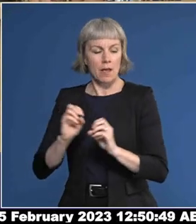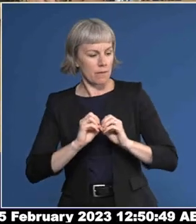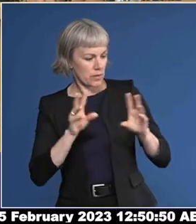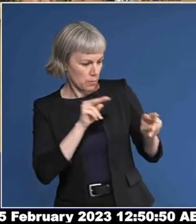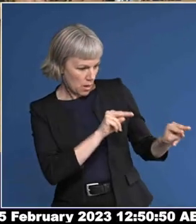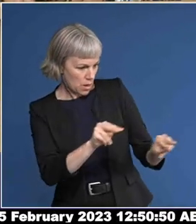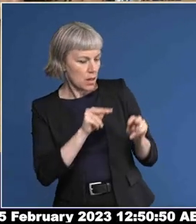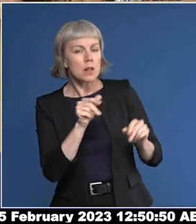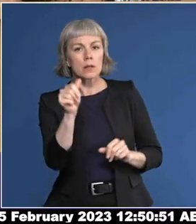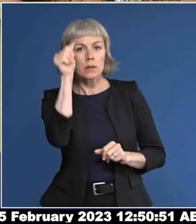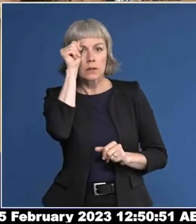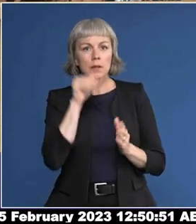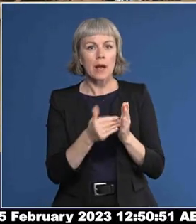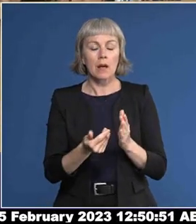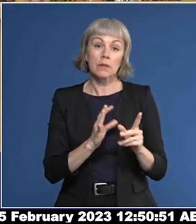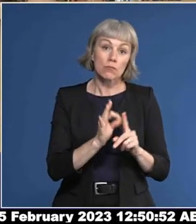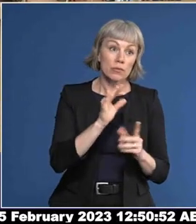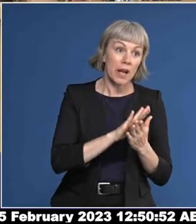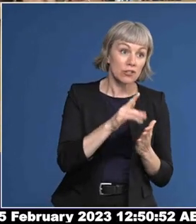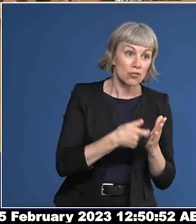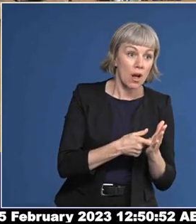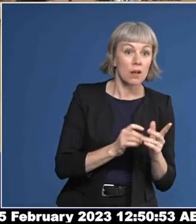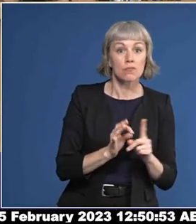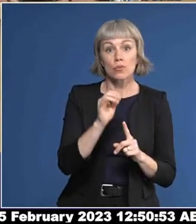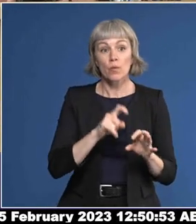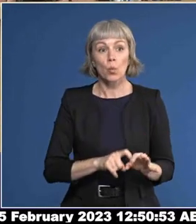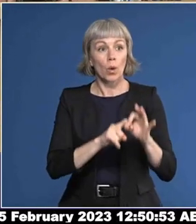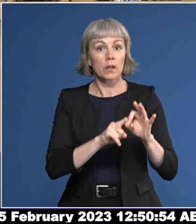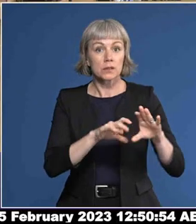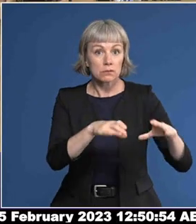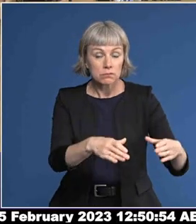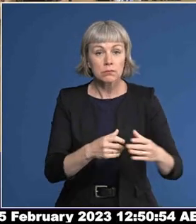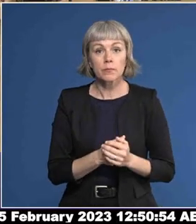safety, HR. The board gets full visibility of all external audit reports, for example,